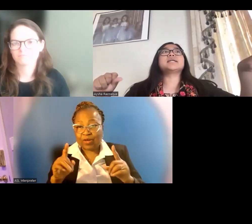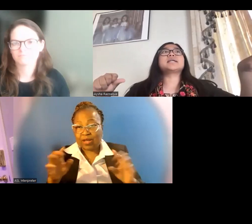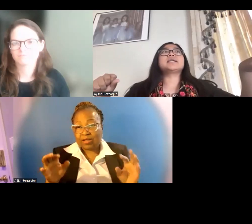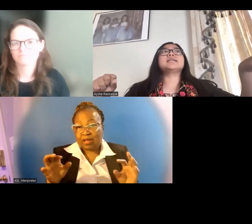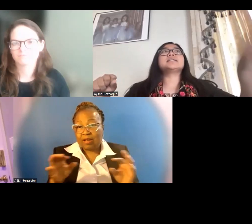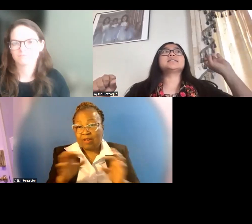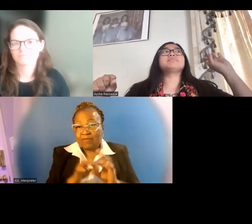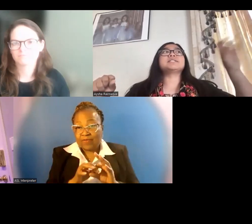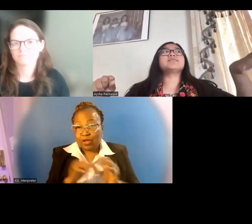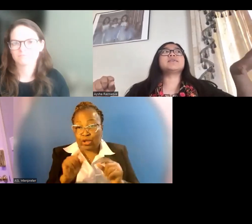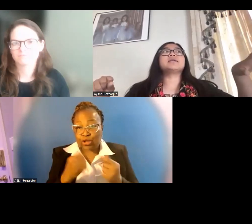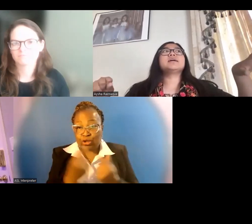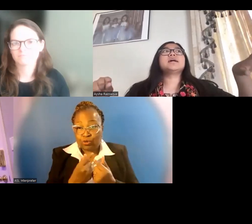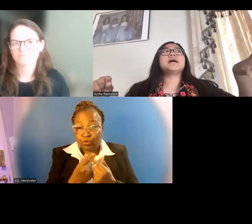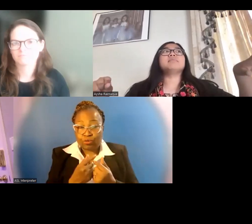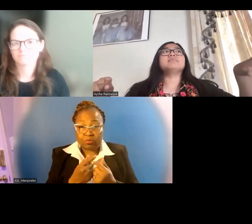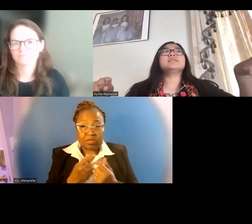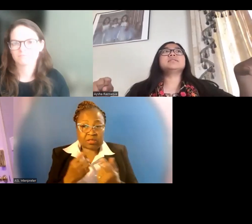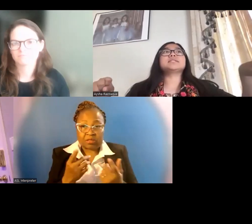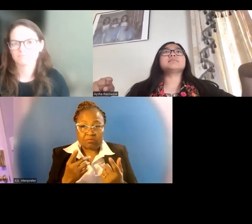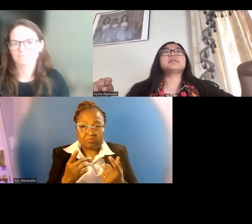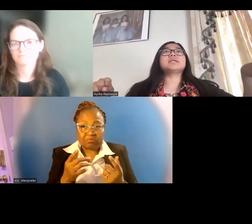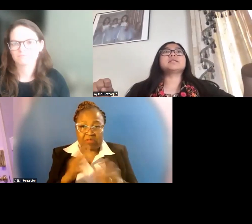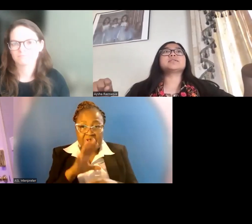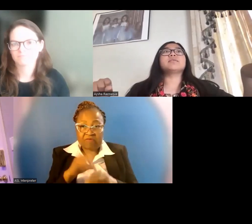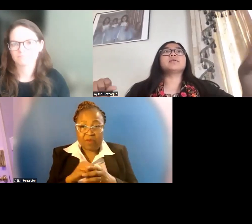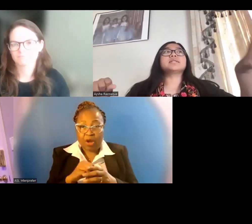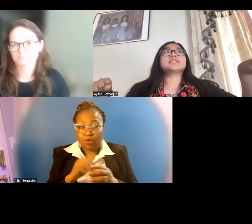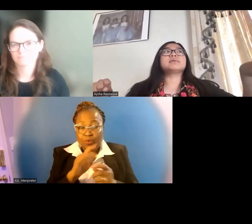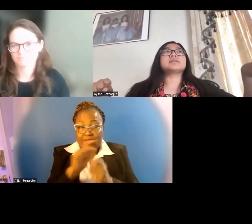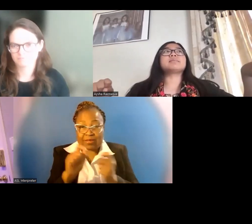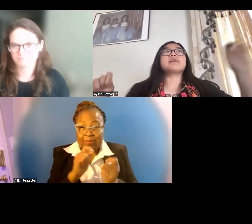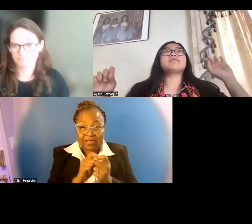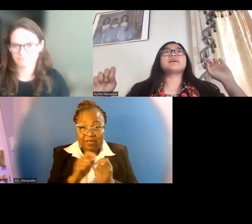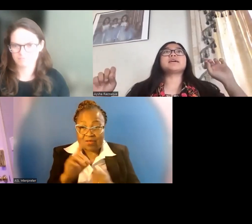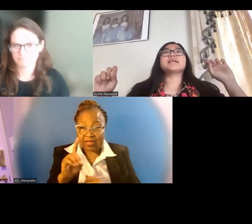dedicated to specific disabilities or disabled demographics